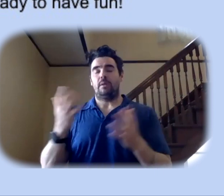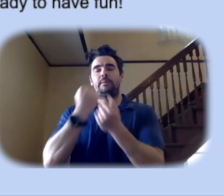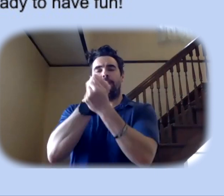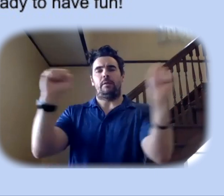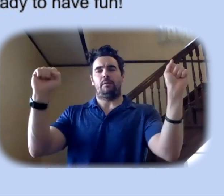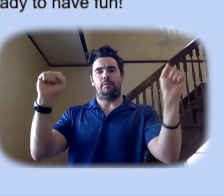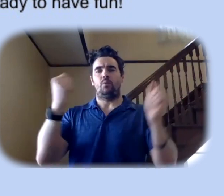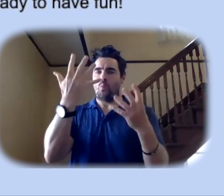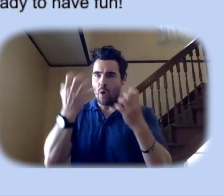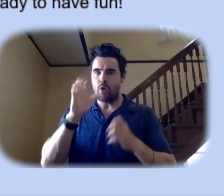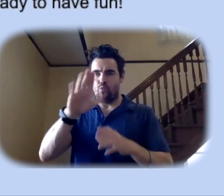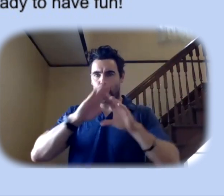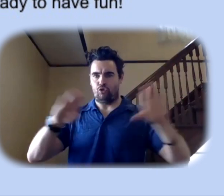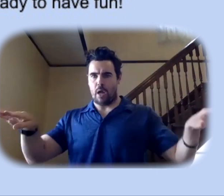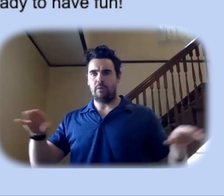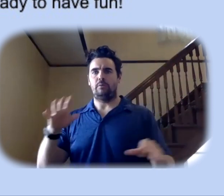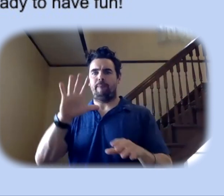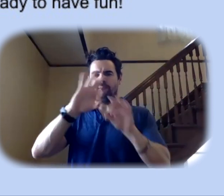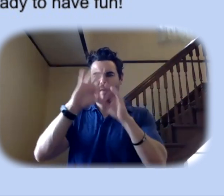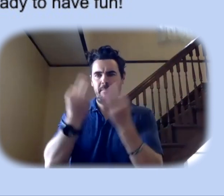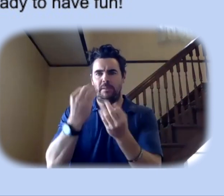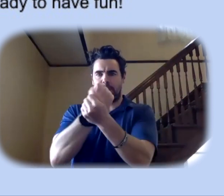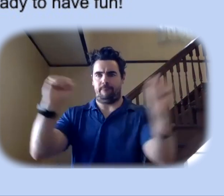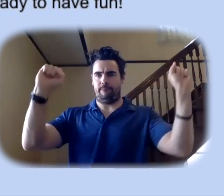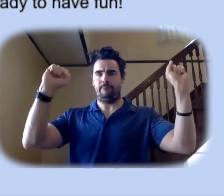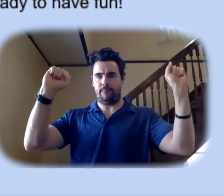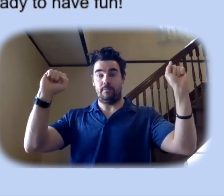You don't want to use any dangerous objects so make sure you're choosing things that are safe.